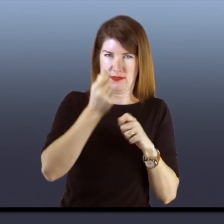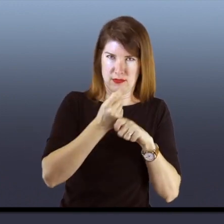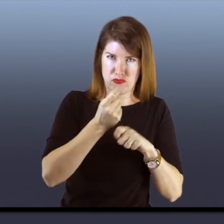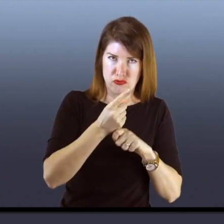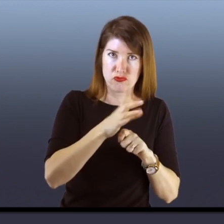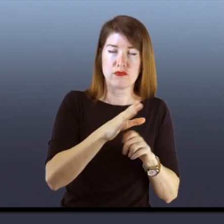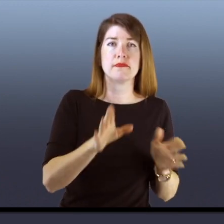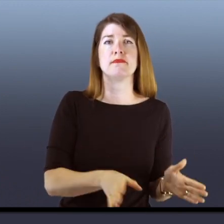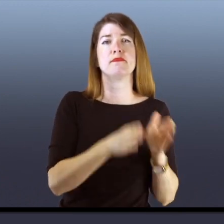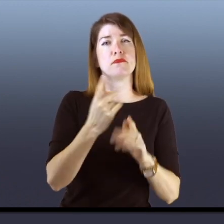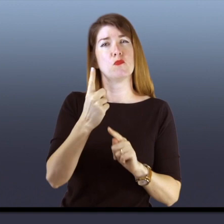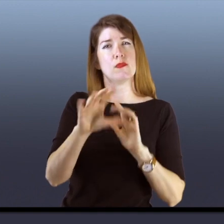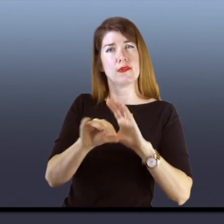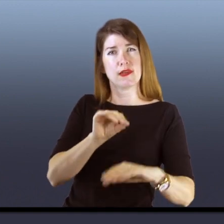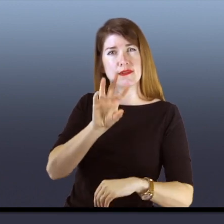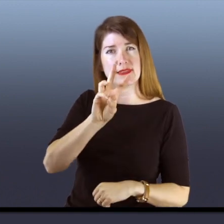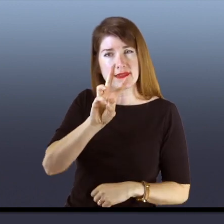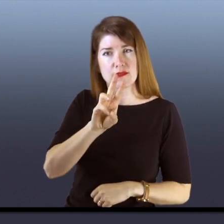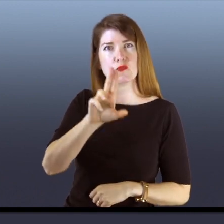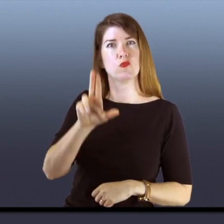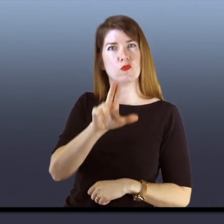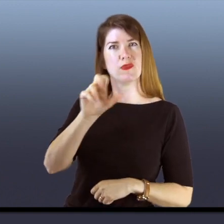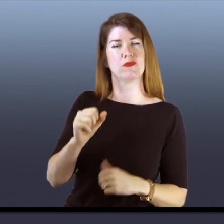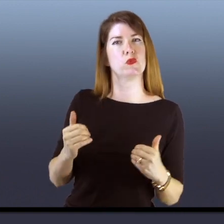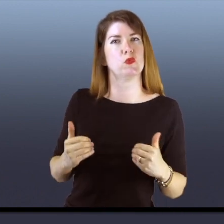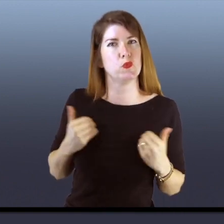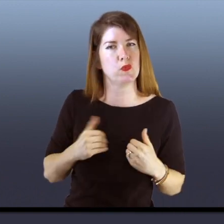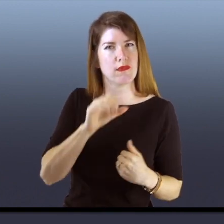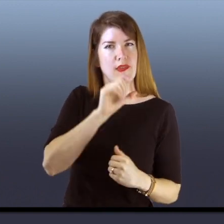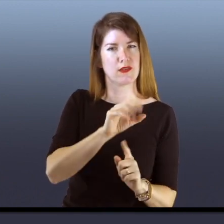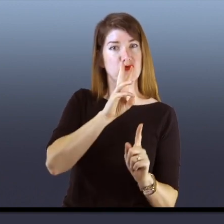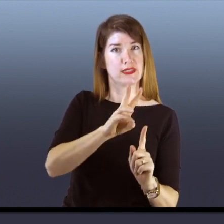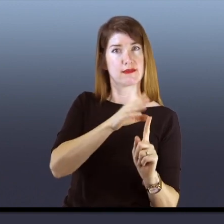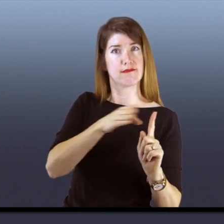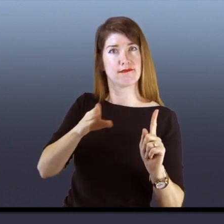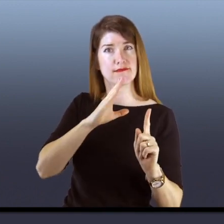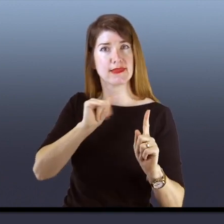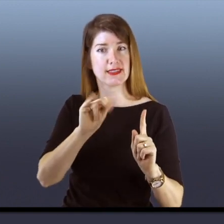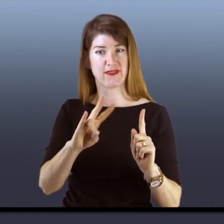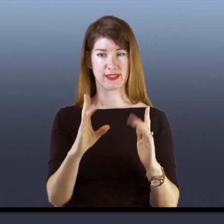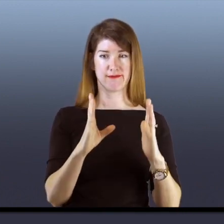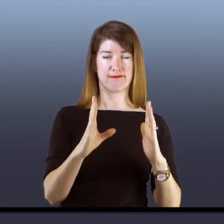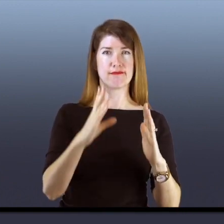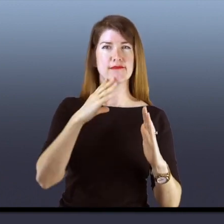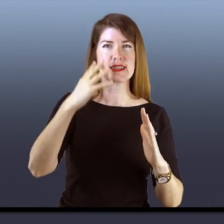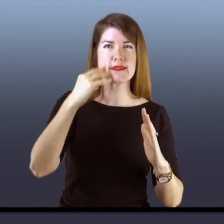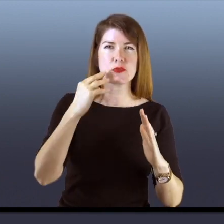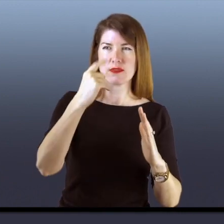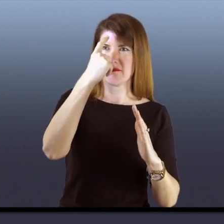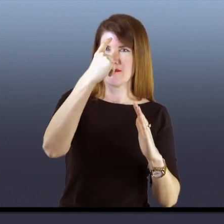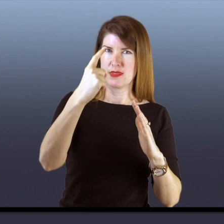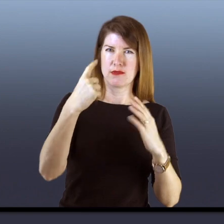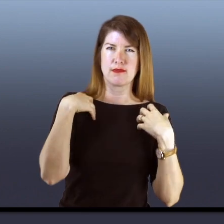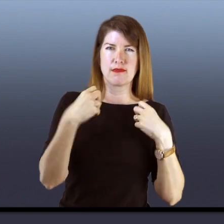One in six U.S. youth aged six to 17 experience a mental health disorder every year,